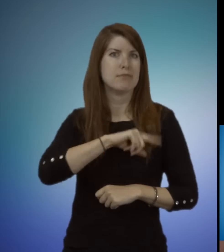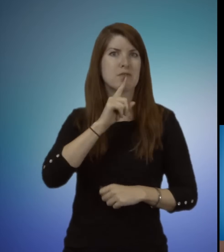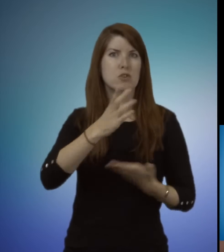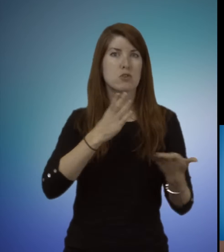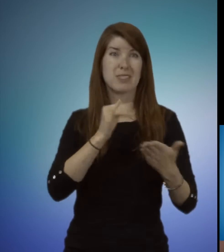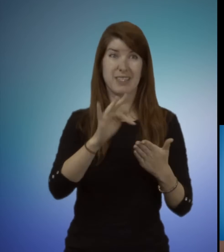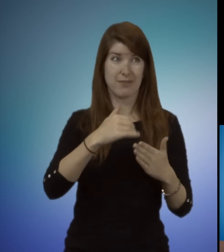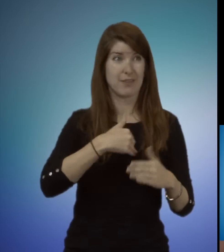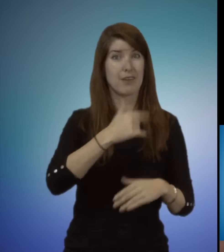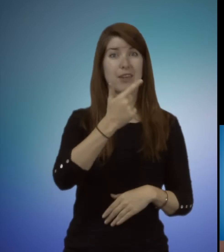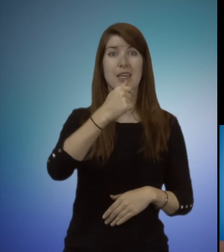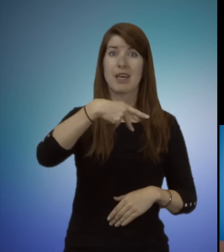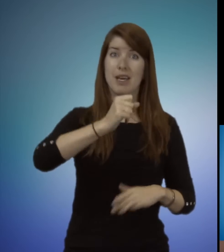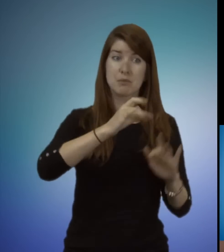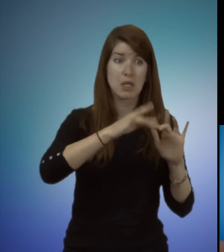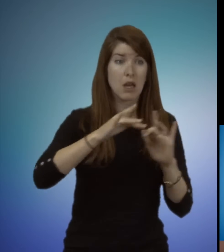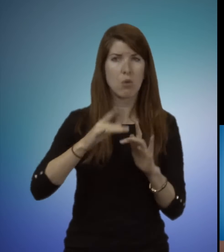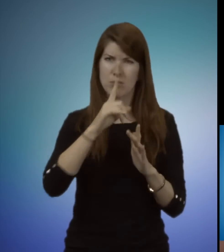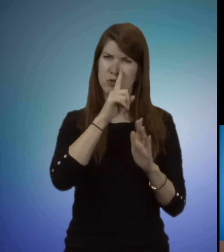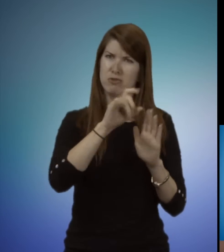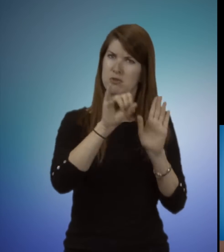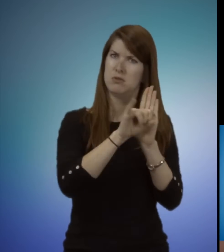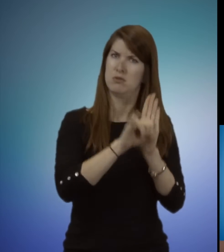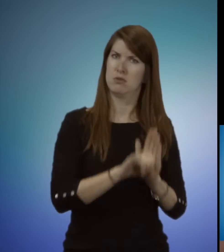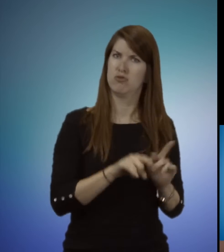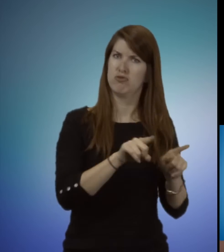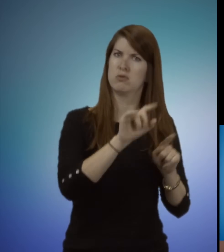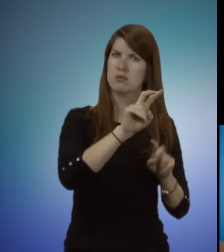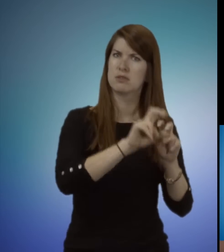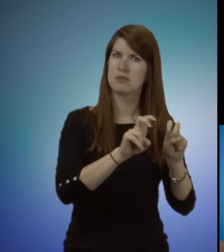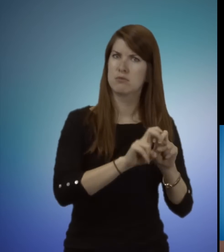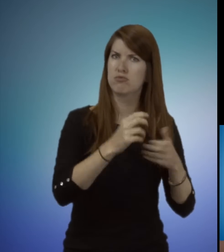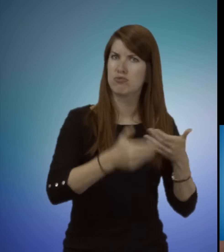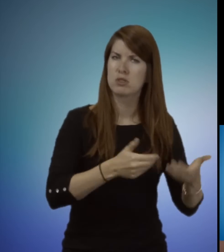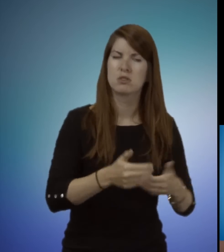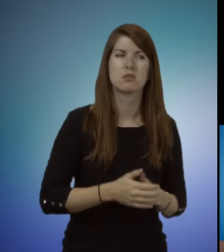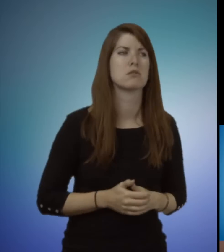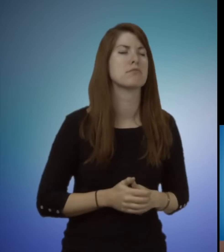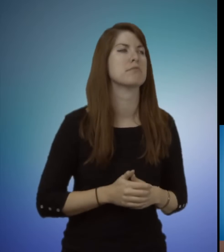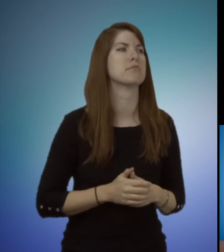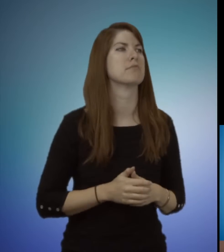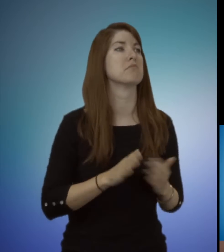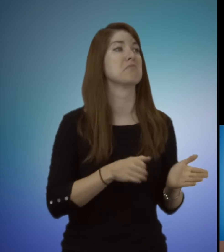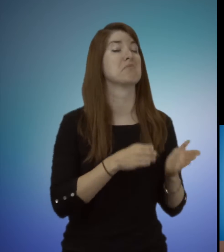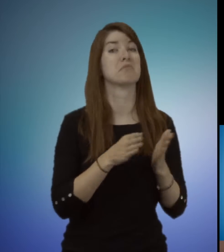we want to make sure those are identified in the assessment process. Were the assessments appropriate